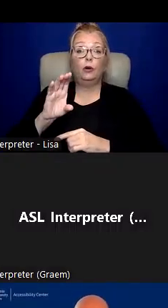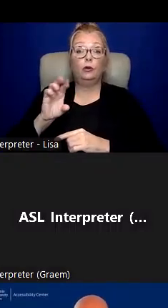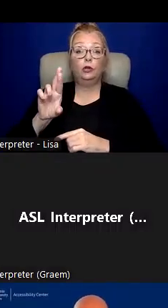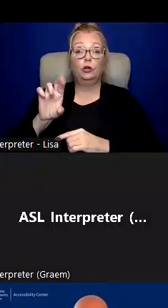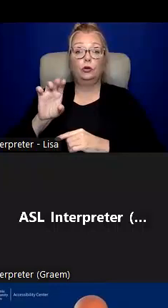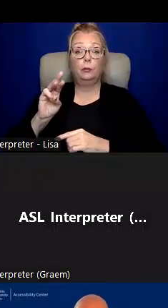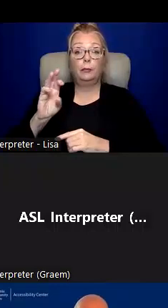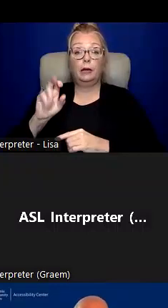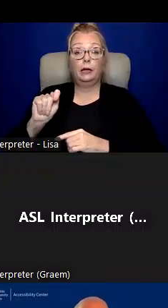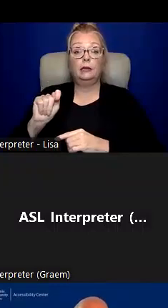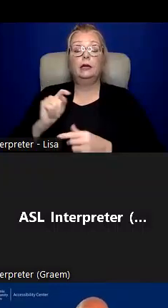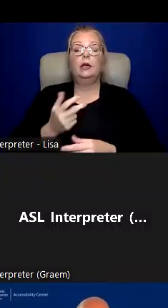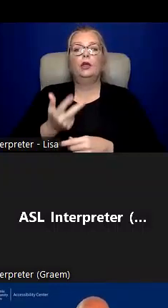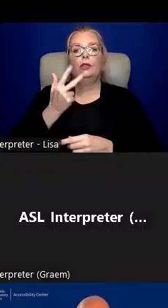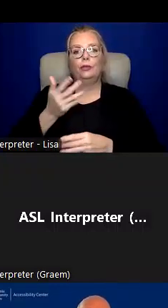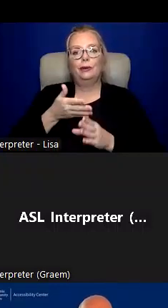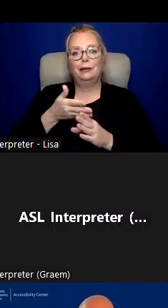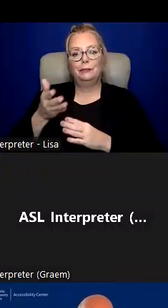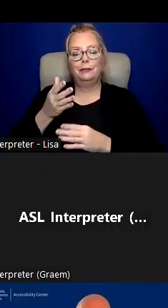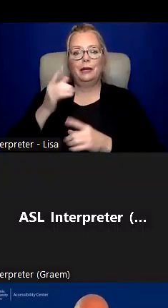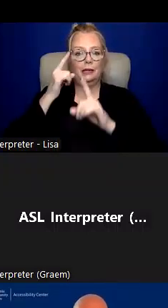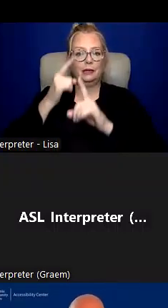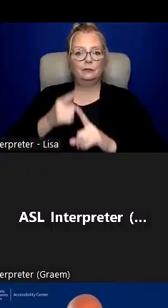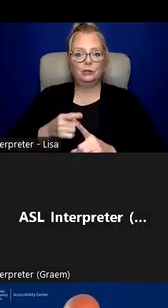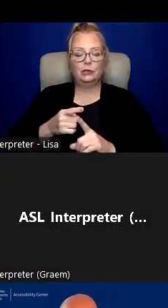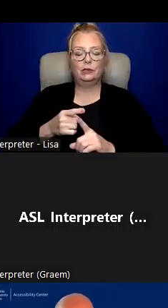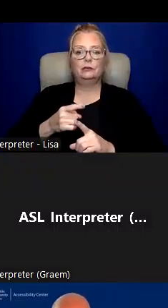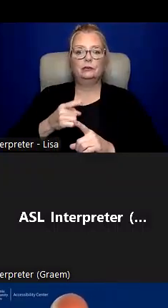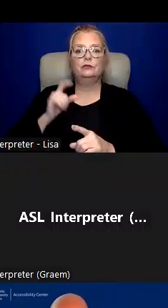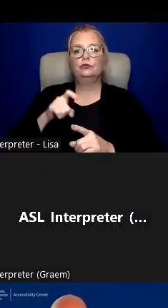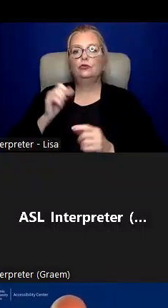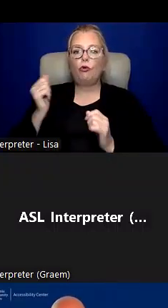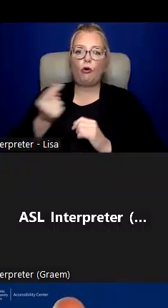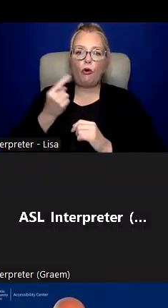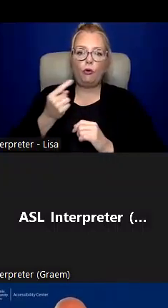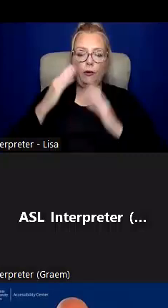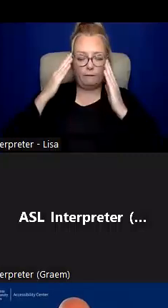These are the things that we need to always be focusing on as we develop our processes.